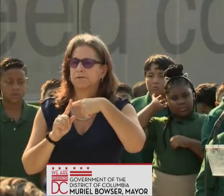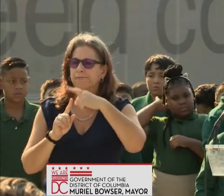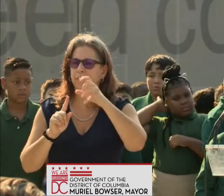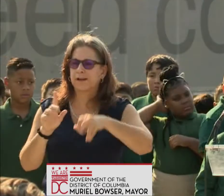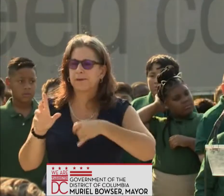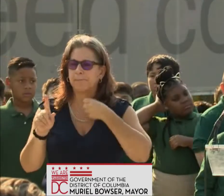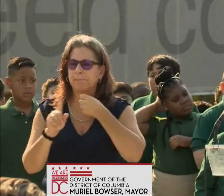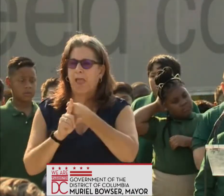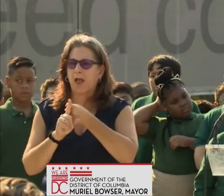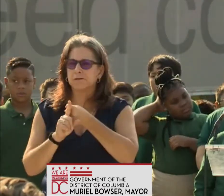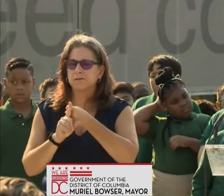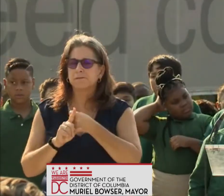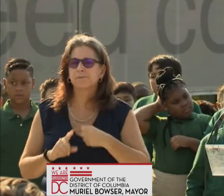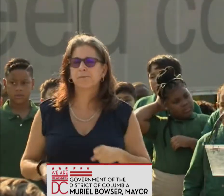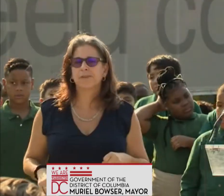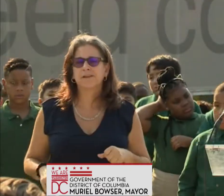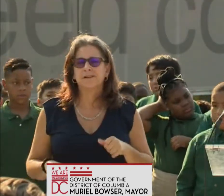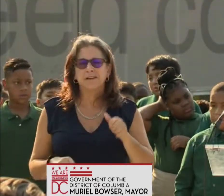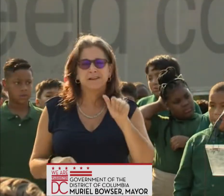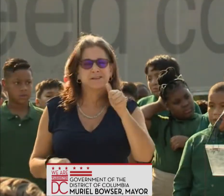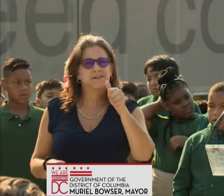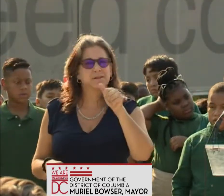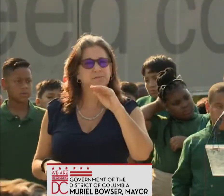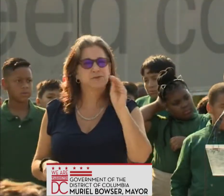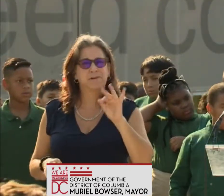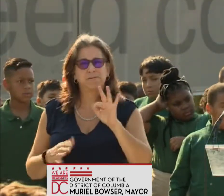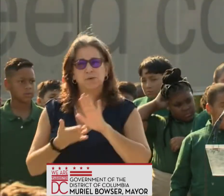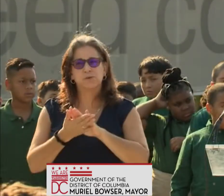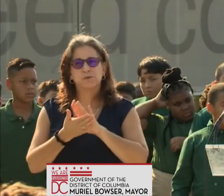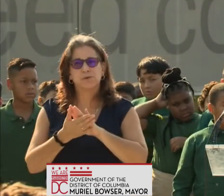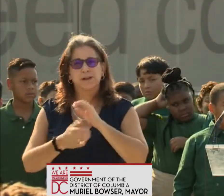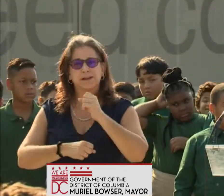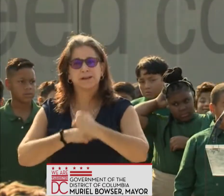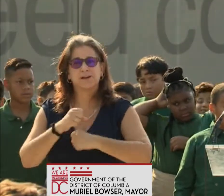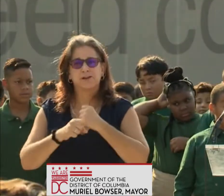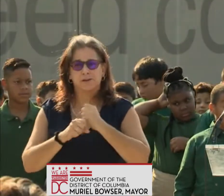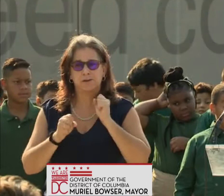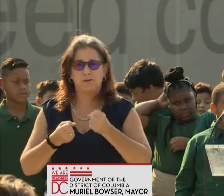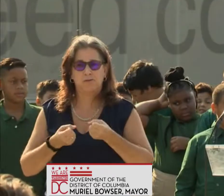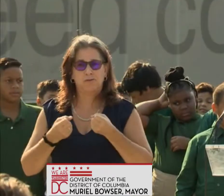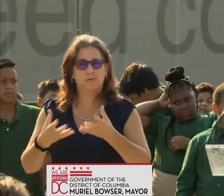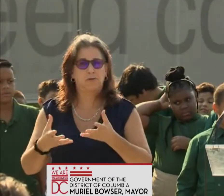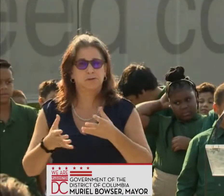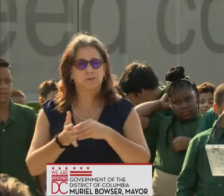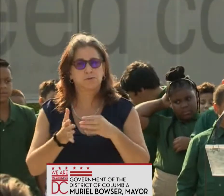early grades can cause students to struggle throughout the entire year by